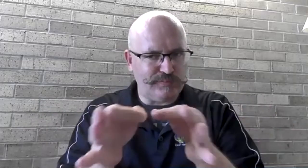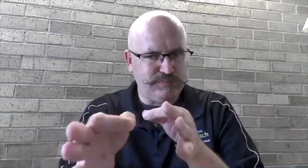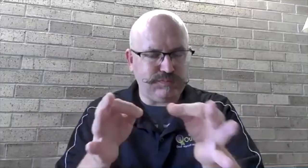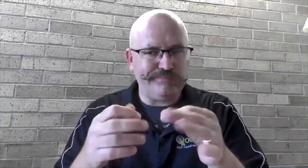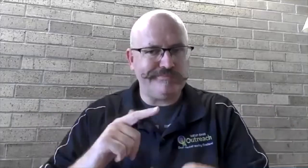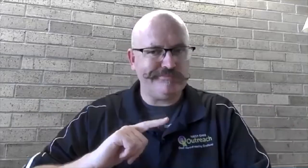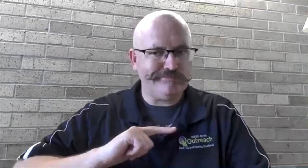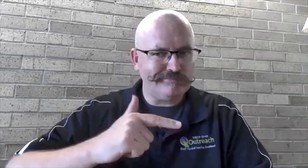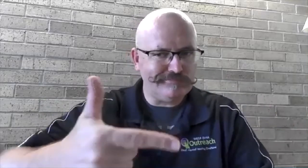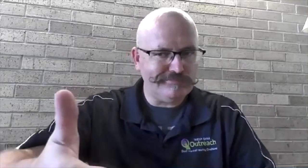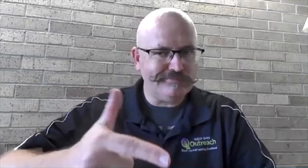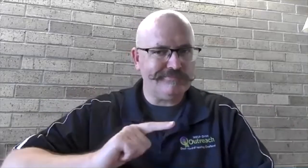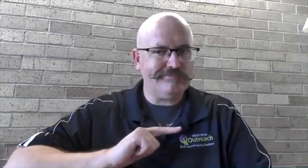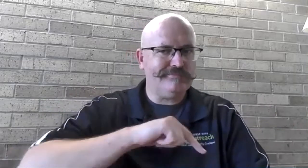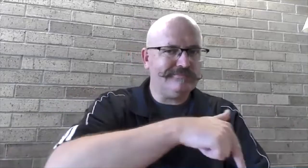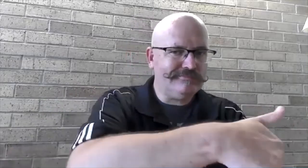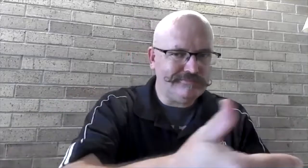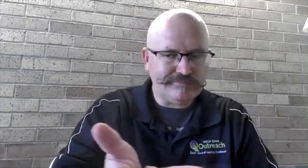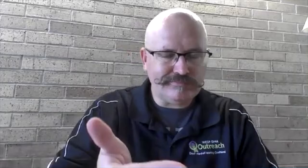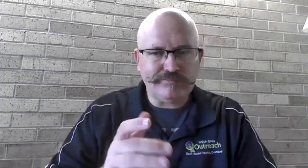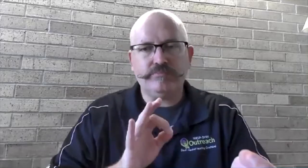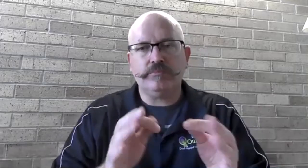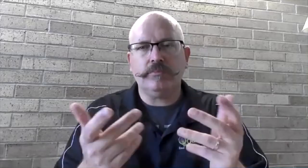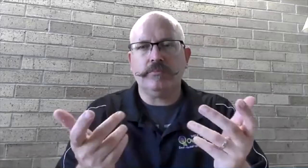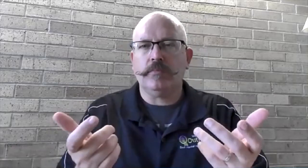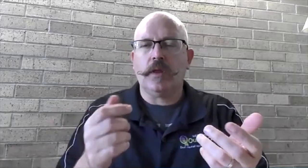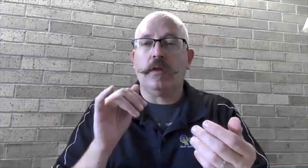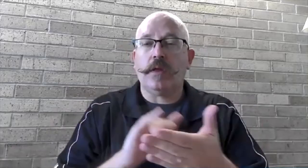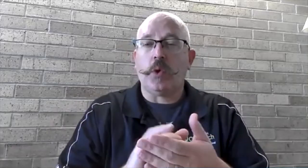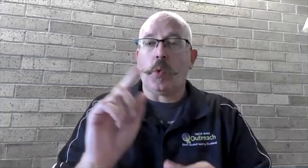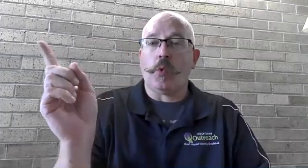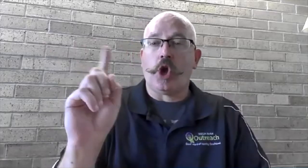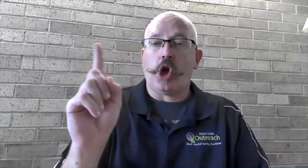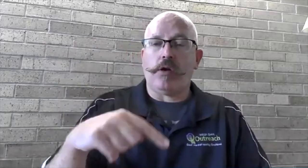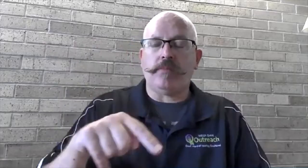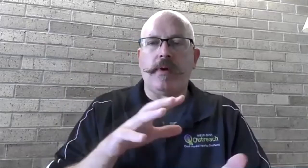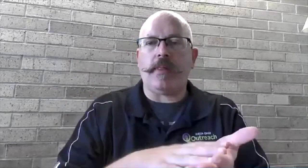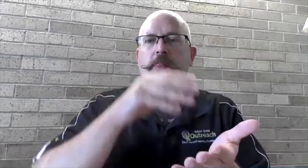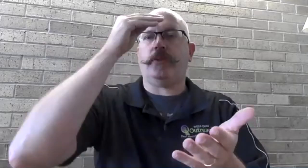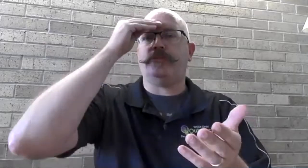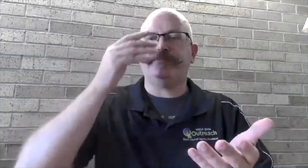Educating the students as well about how to take turns and how to communicate.